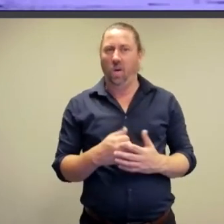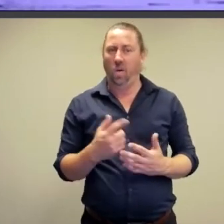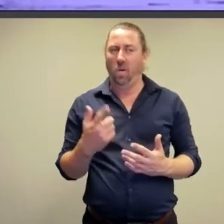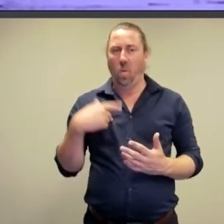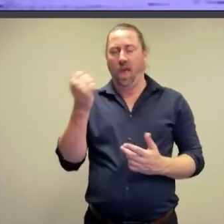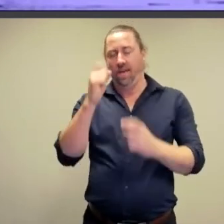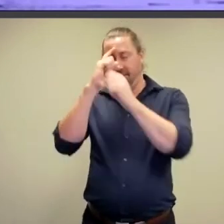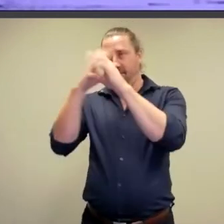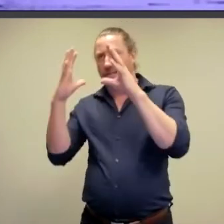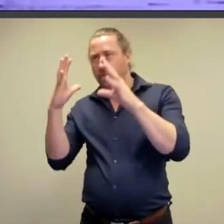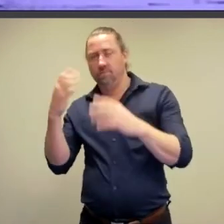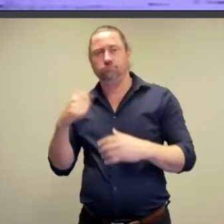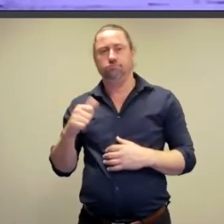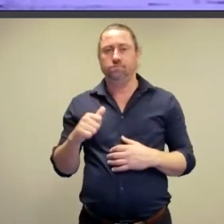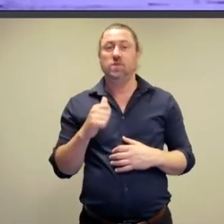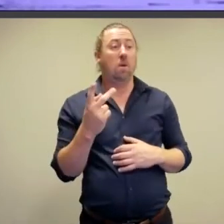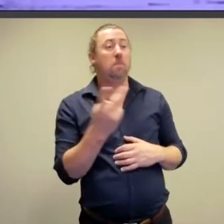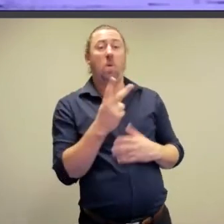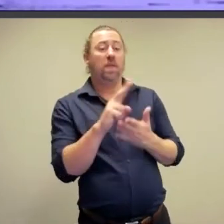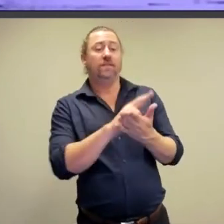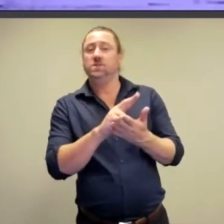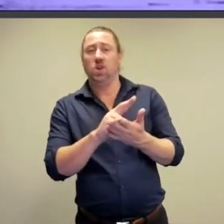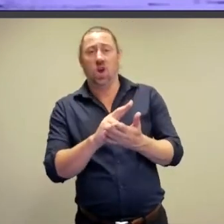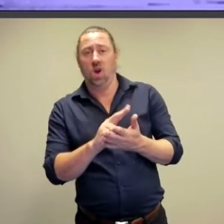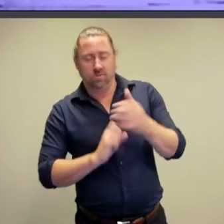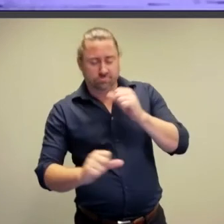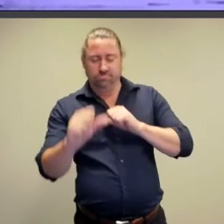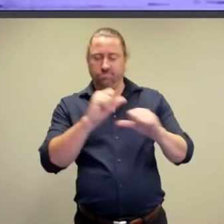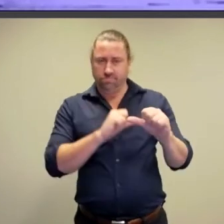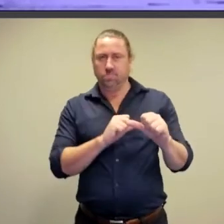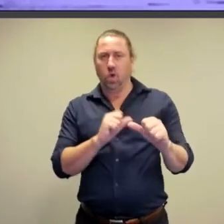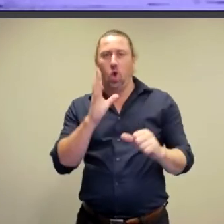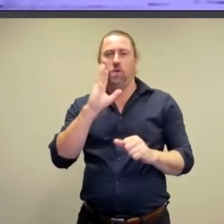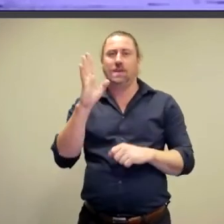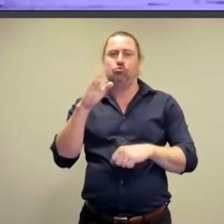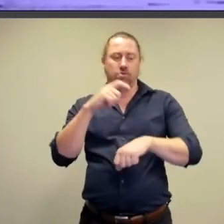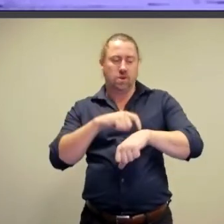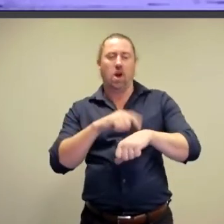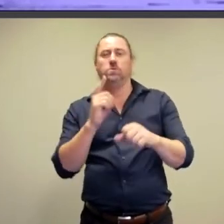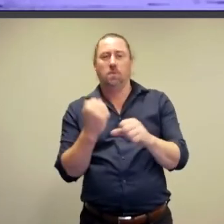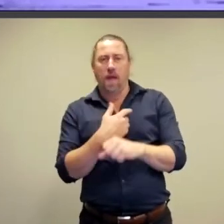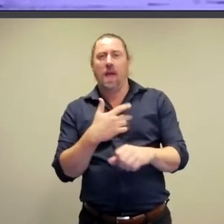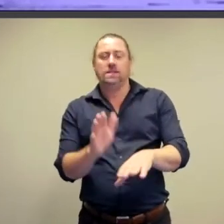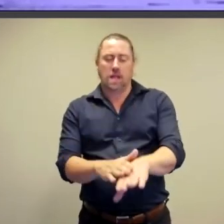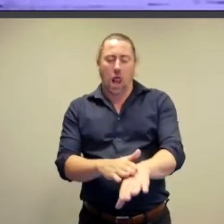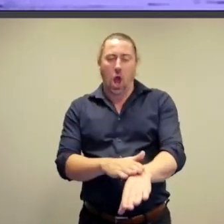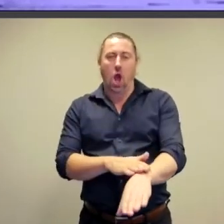and Rondinone both belong to a contemporary trend